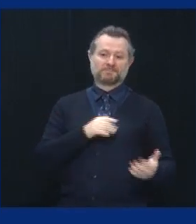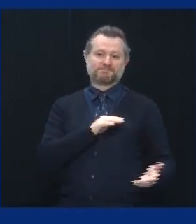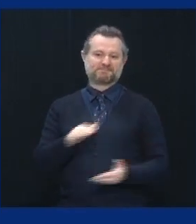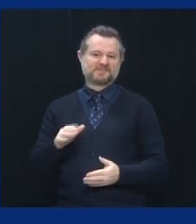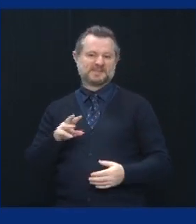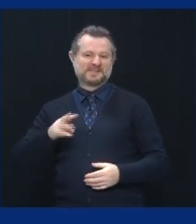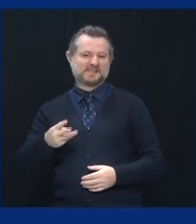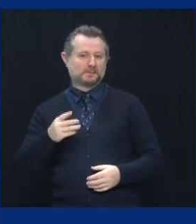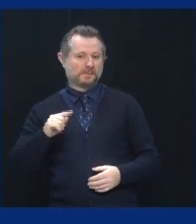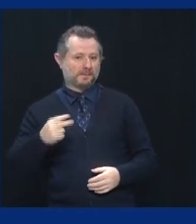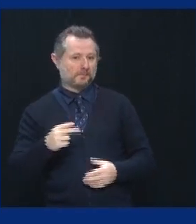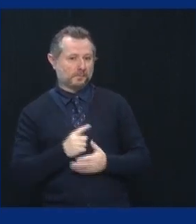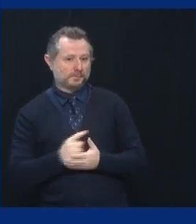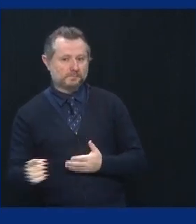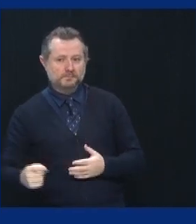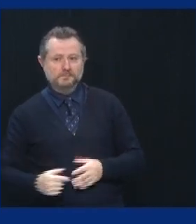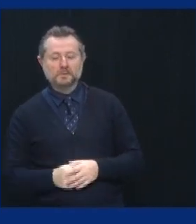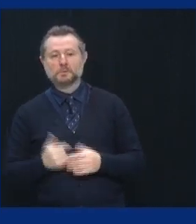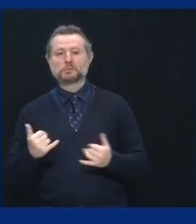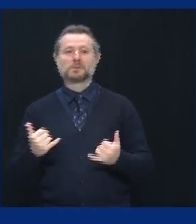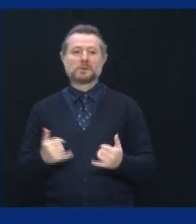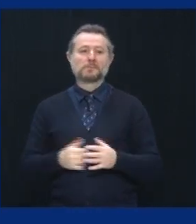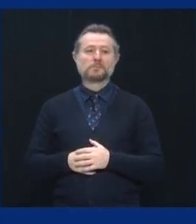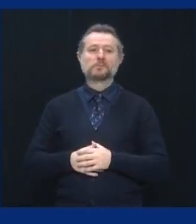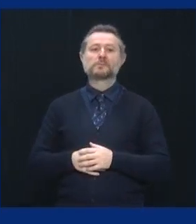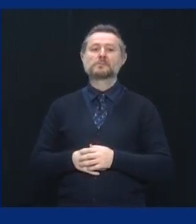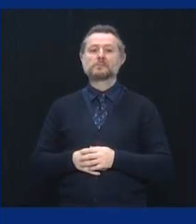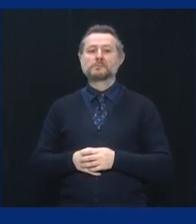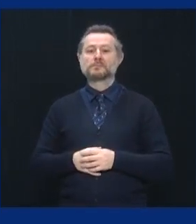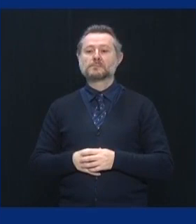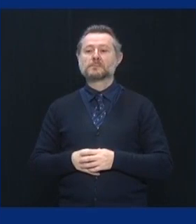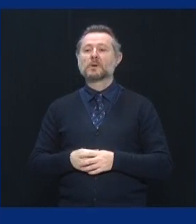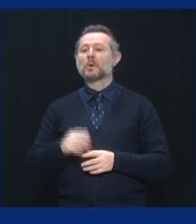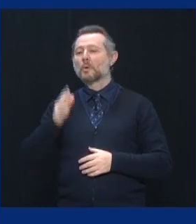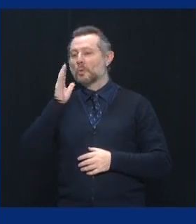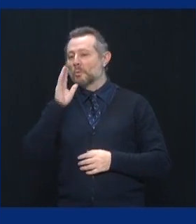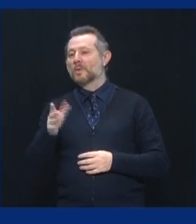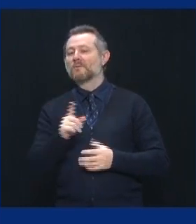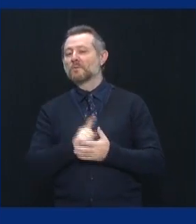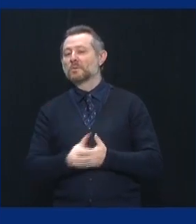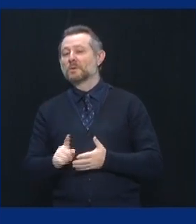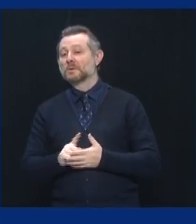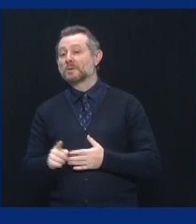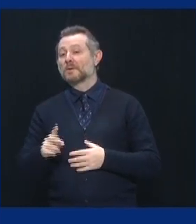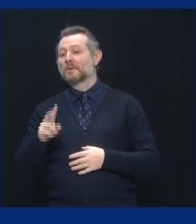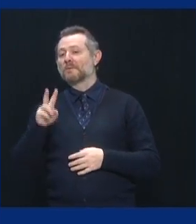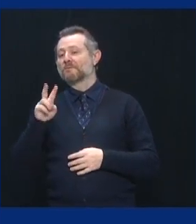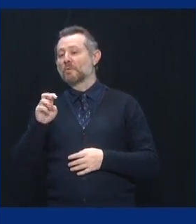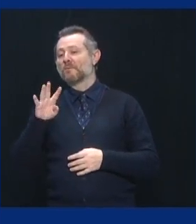NOT, DELIVERY SERVICES. BUT WE'RE NOW STARTING TO GET SOME OF THE WEEK SIX ALLOCATION. AND THAT'S WHAT WE'RE USING